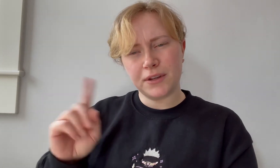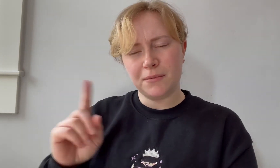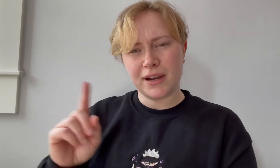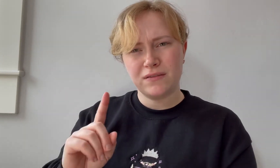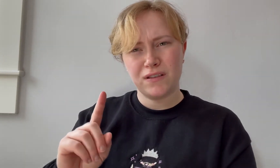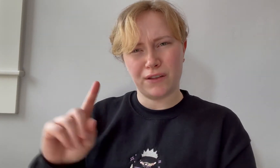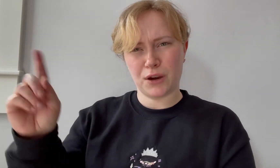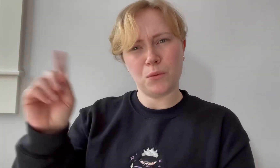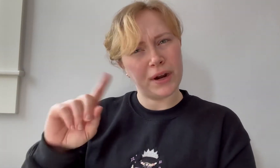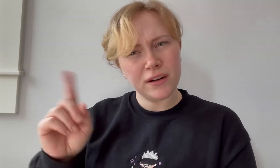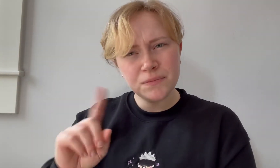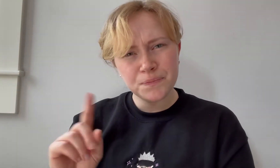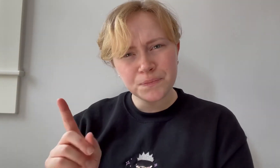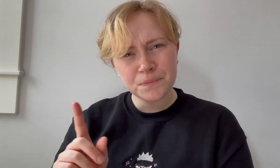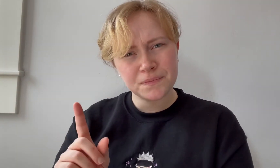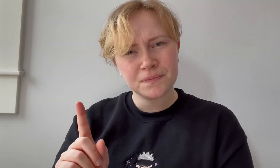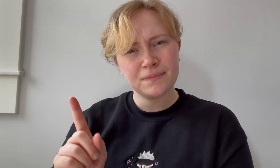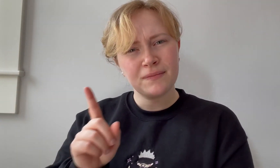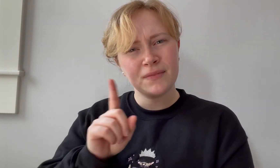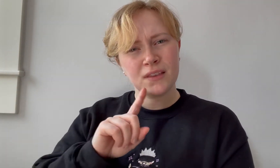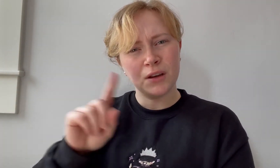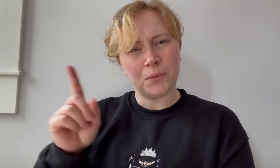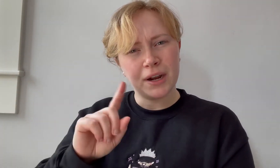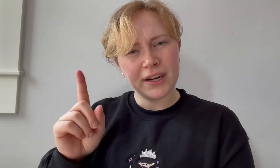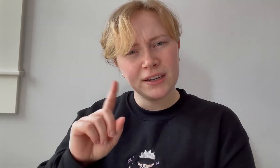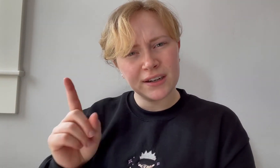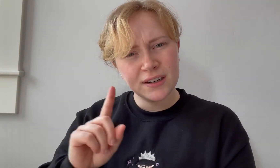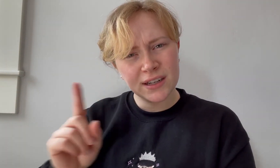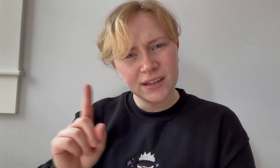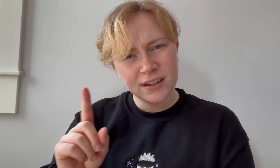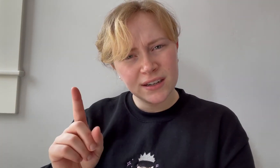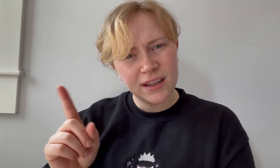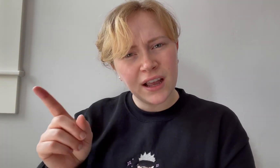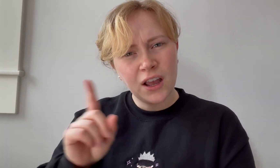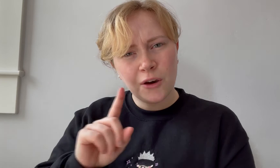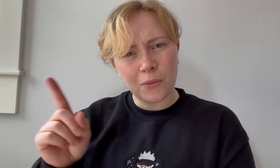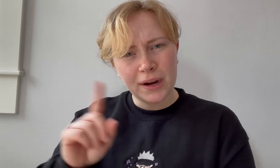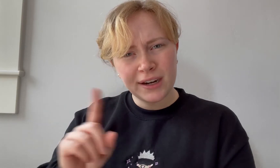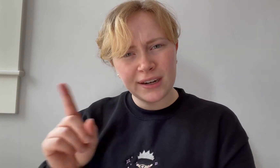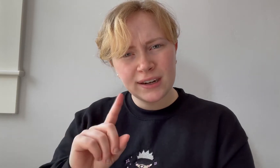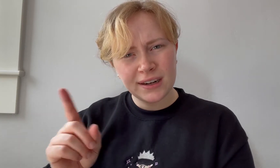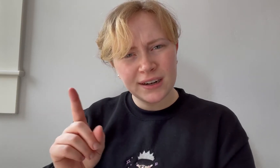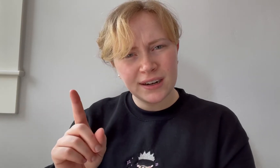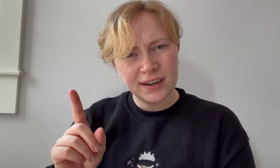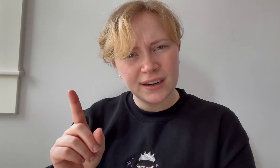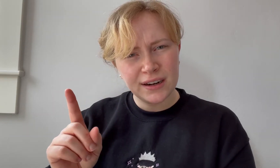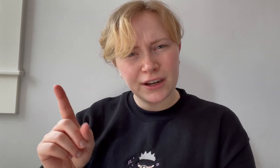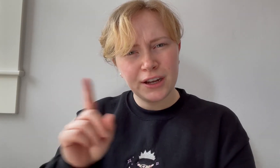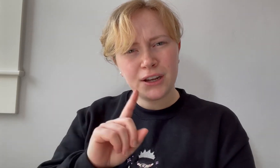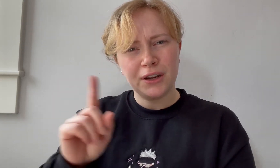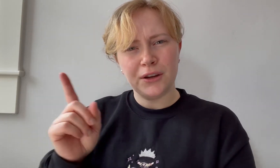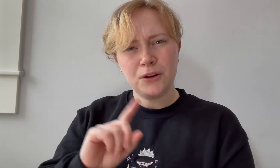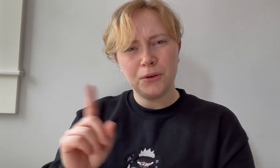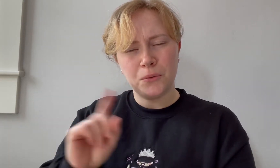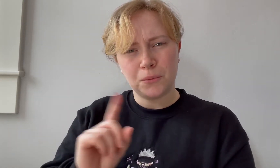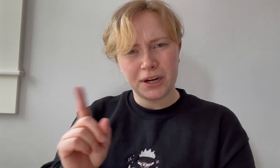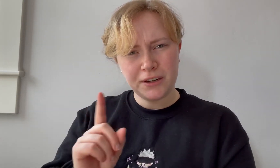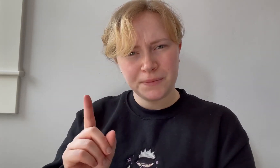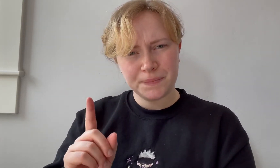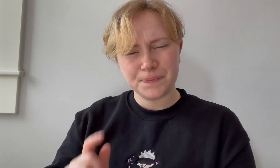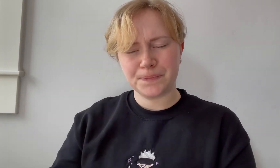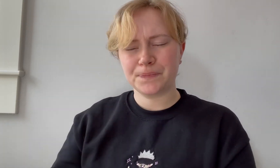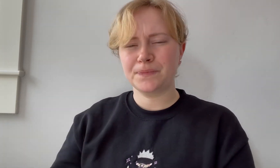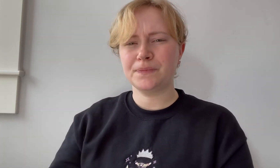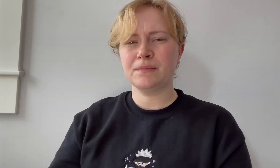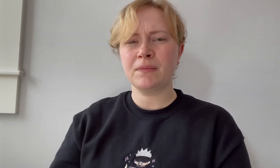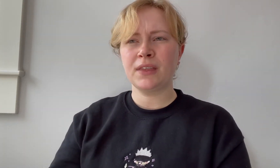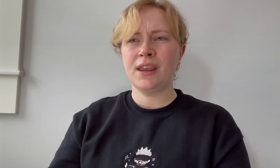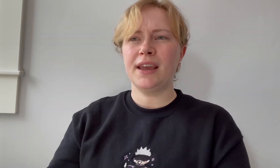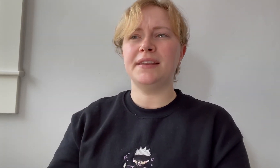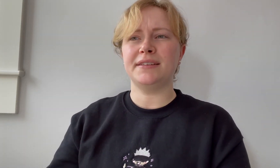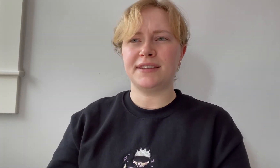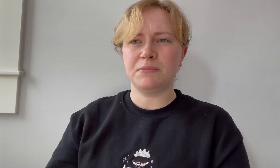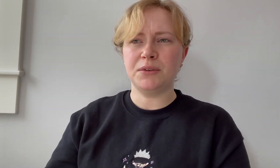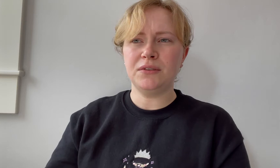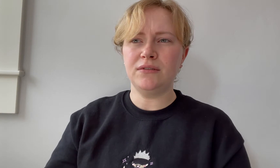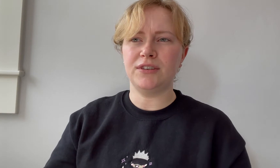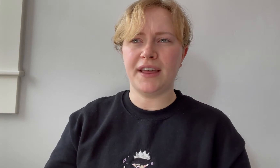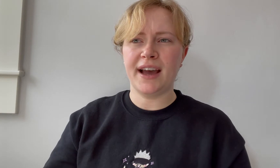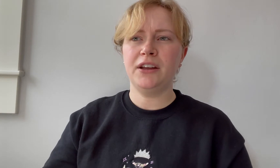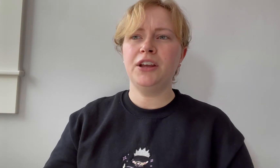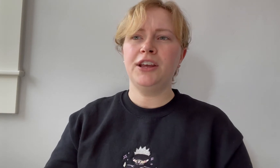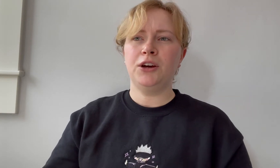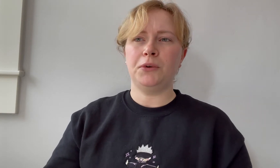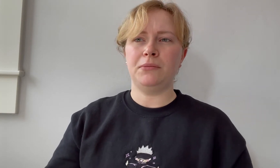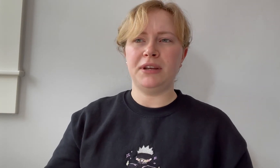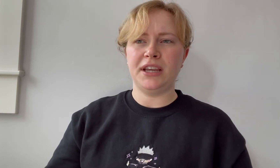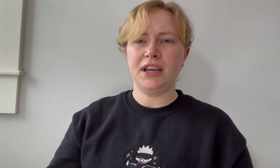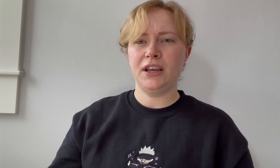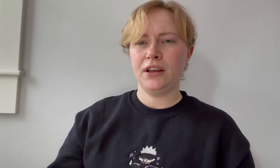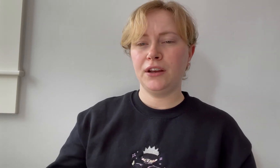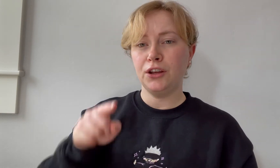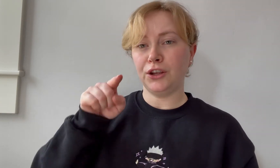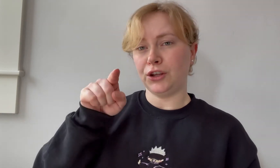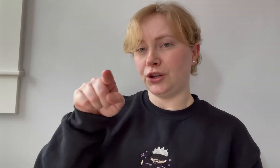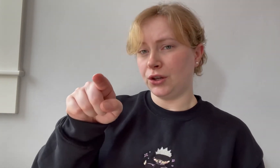back and forth like where where where where the example for that would be you